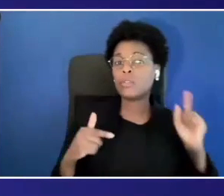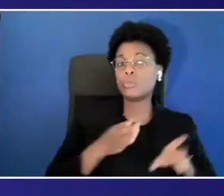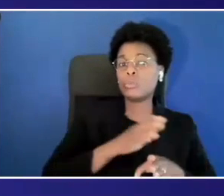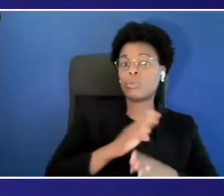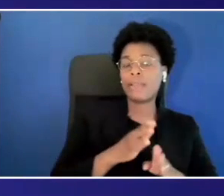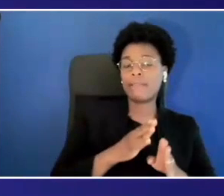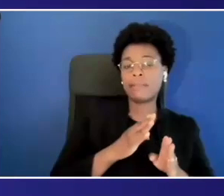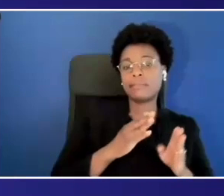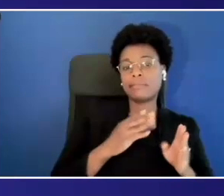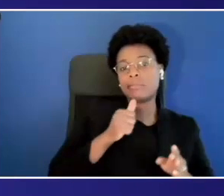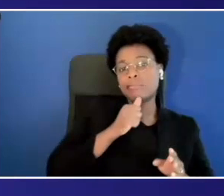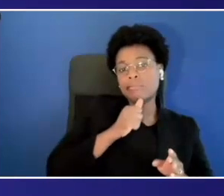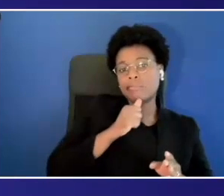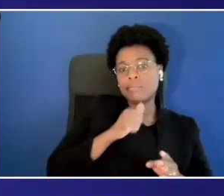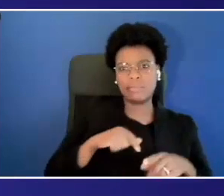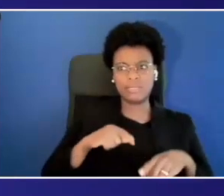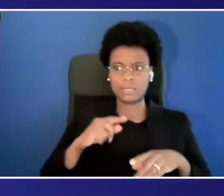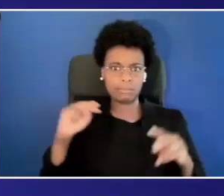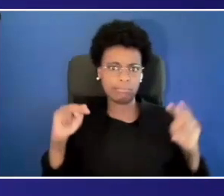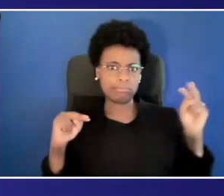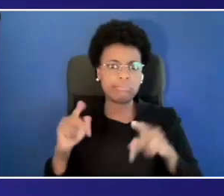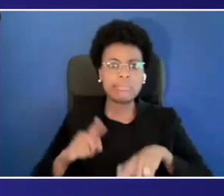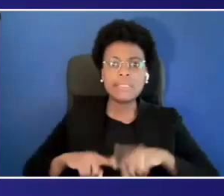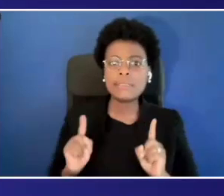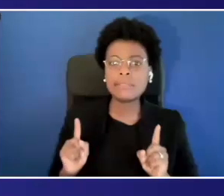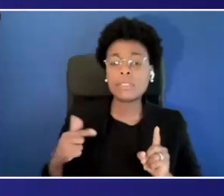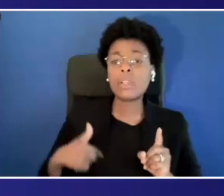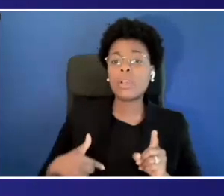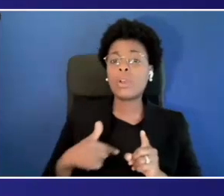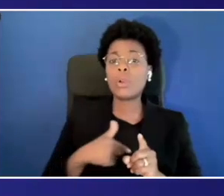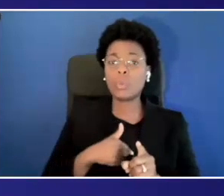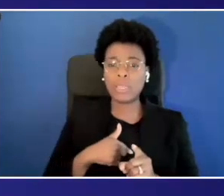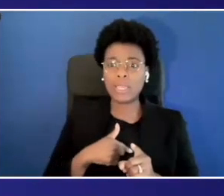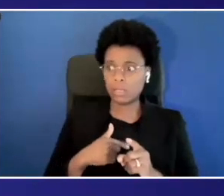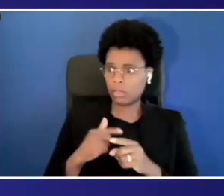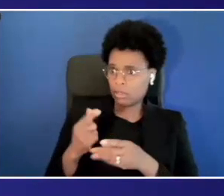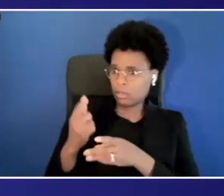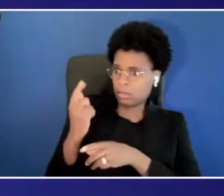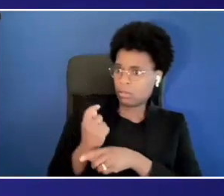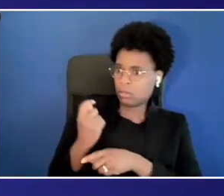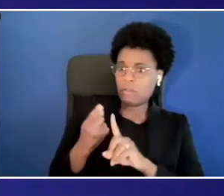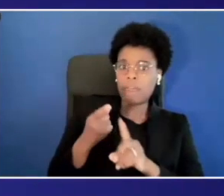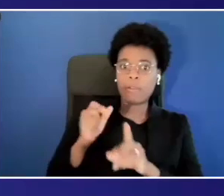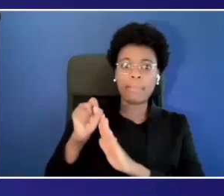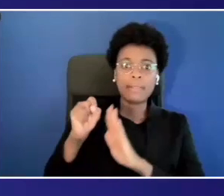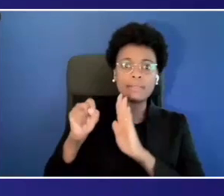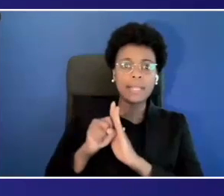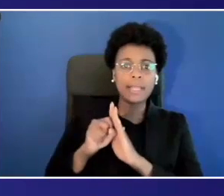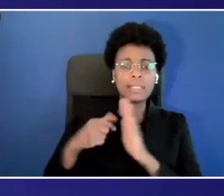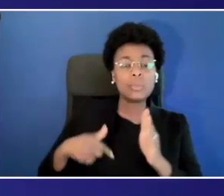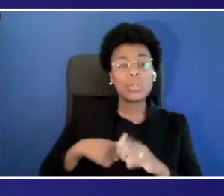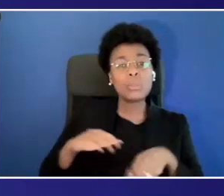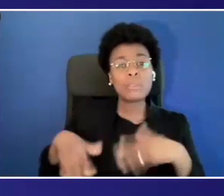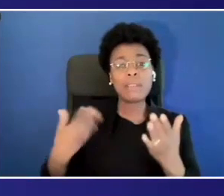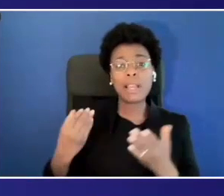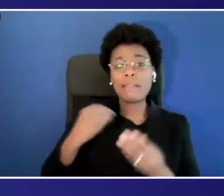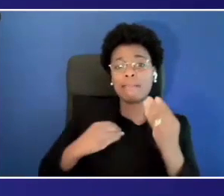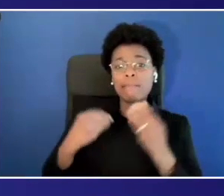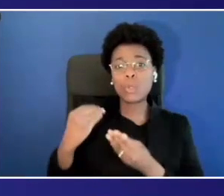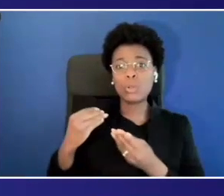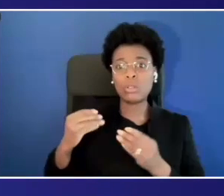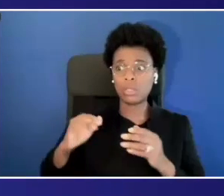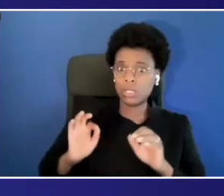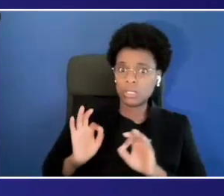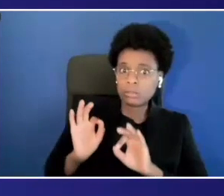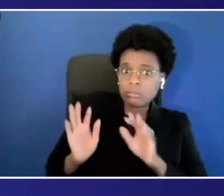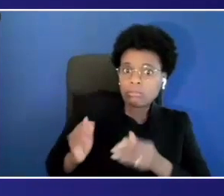And in fact, my institution has offered food banks to its faculty in the last few years. Because they would not give us a raise.